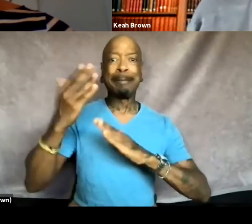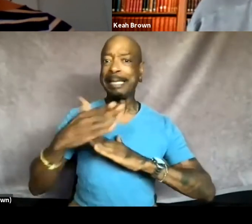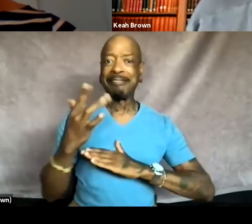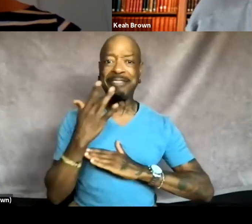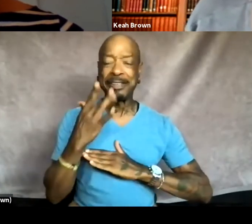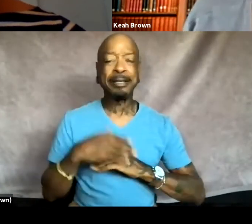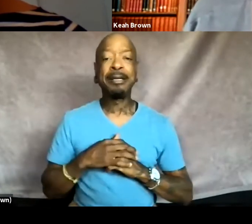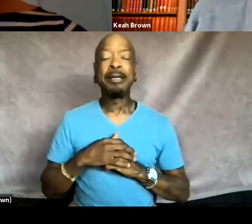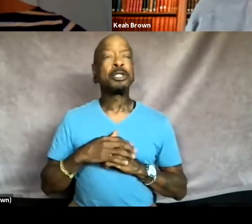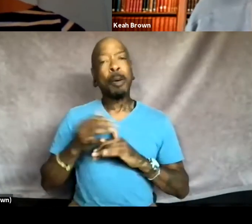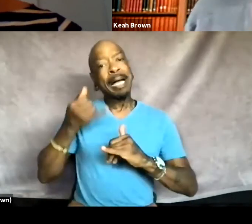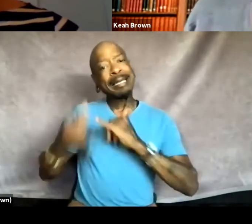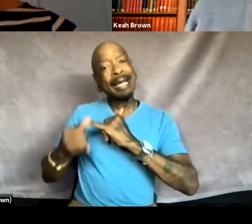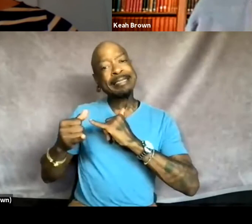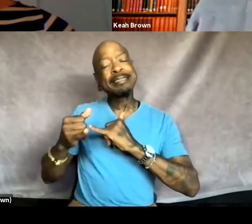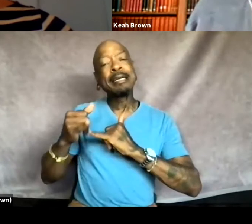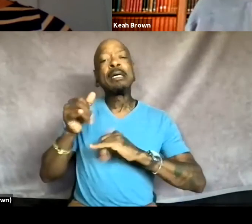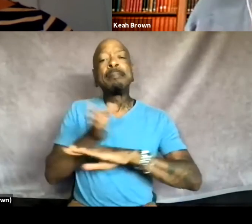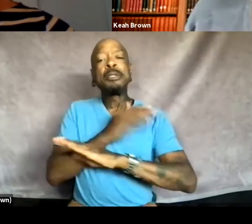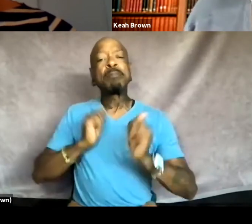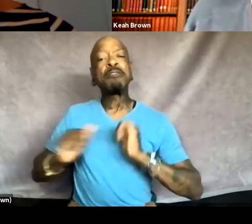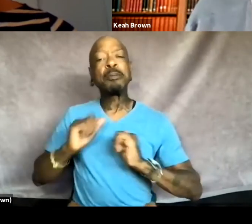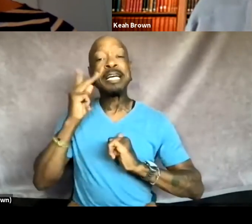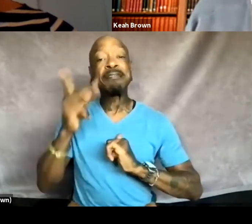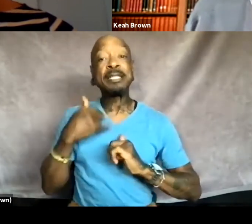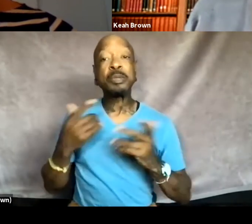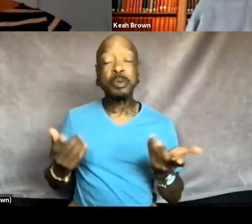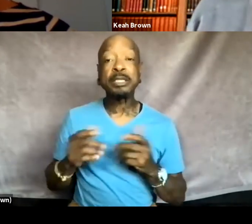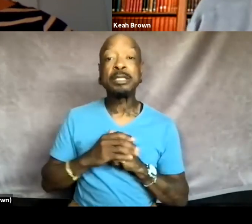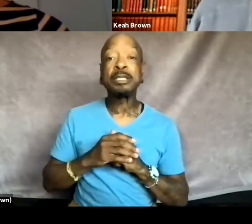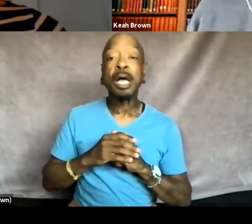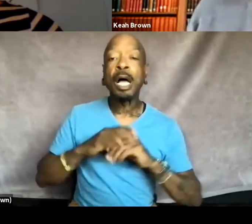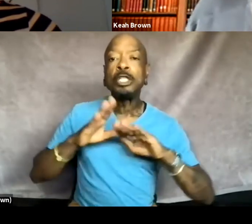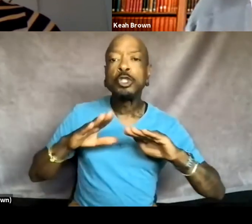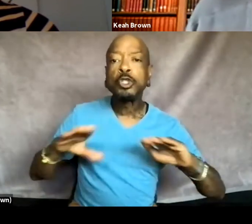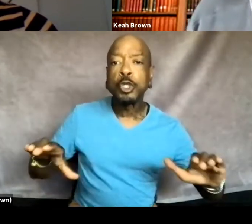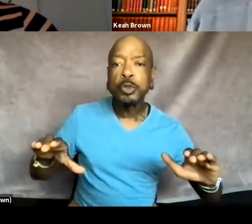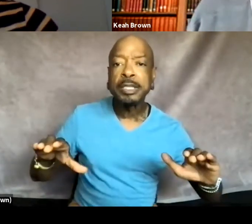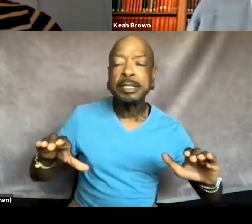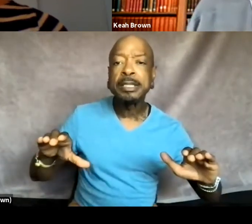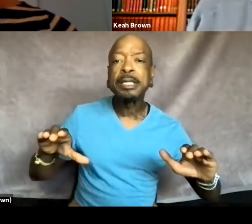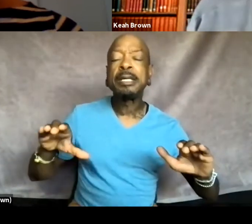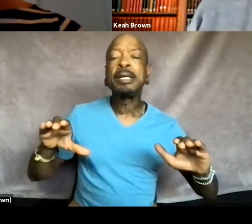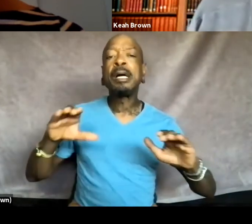Keah Brown: Corona hit was the Jonas brothers and it was a fantastic time Okay, it was bar